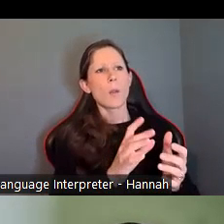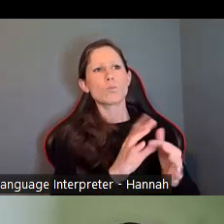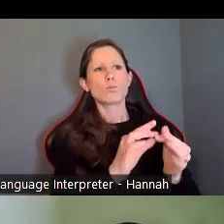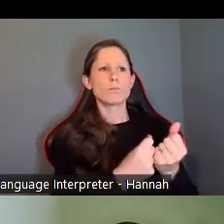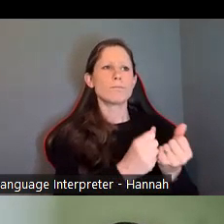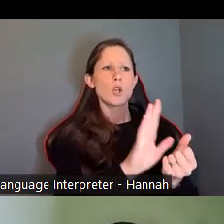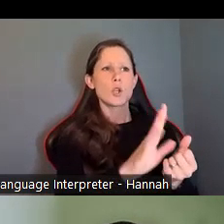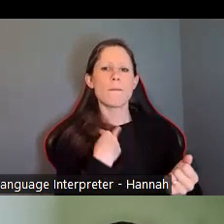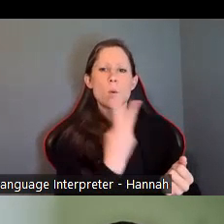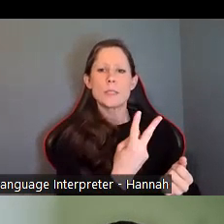We are here and ready to tell you.